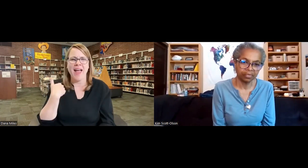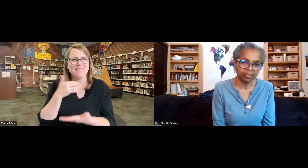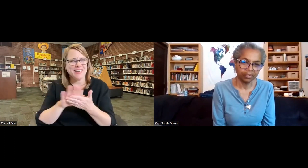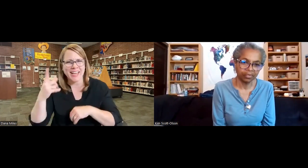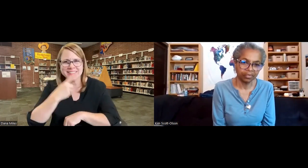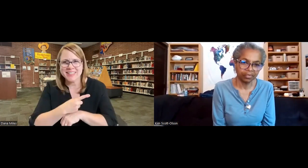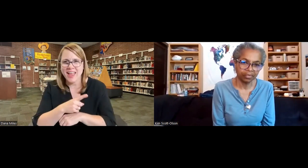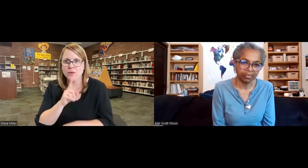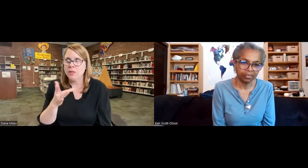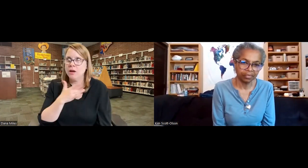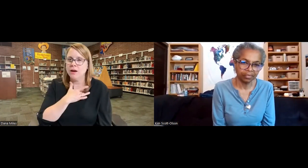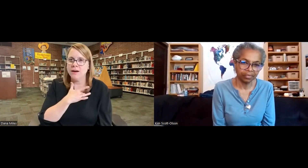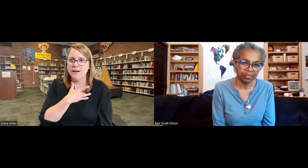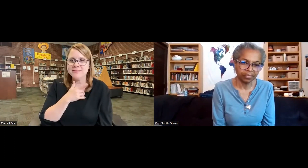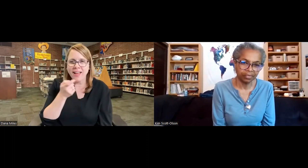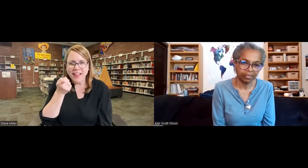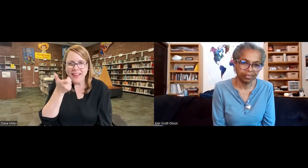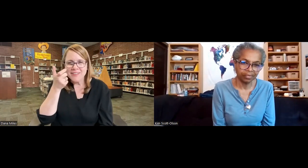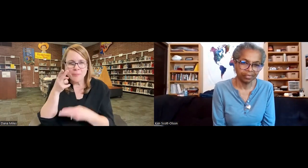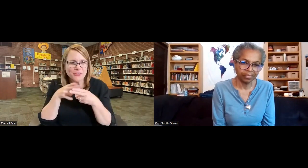“Thank you,” or “Have a nice day,” that means so much.